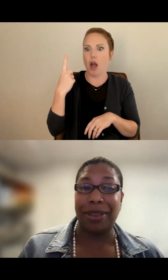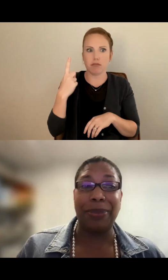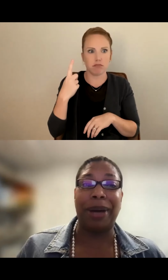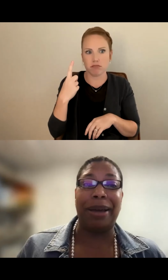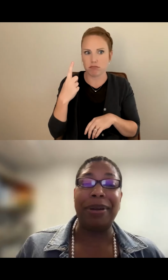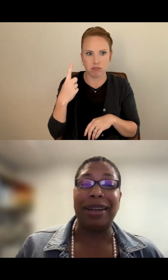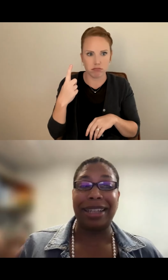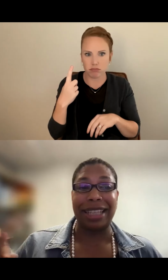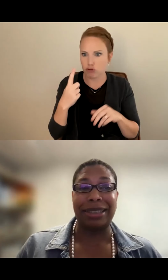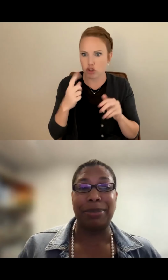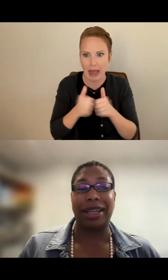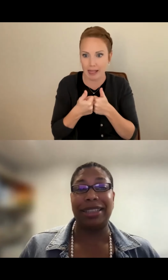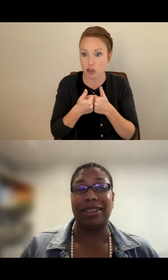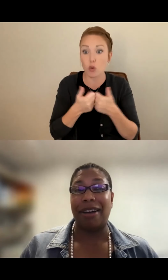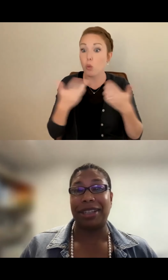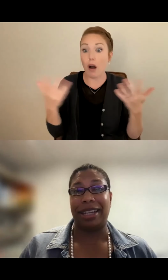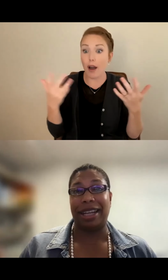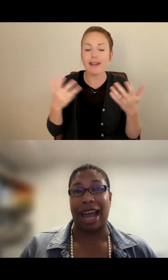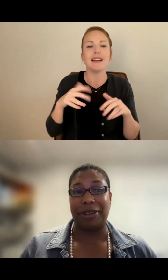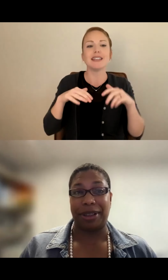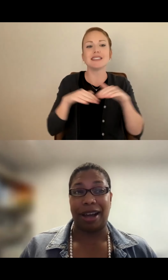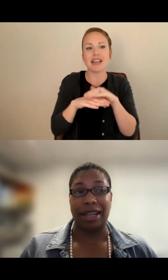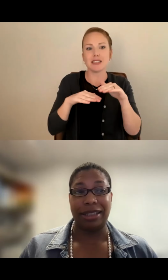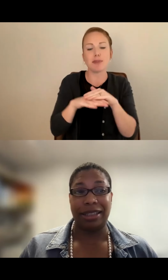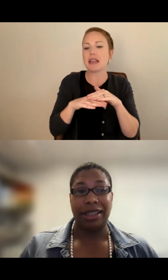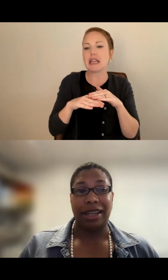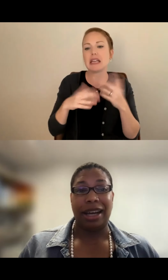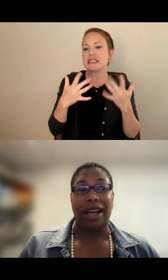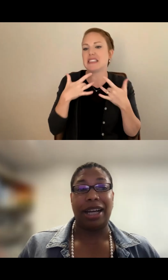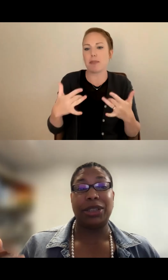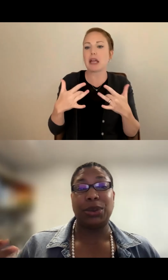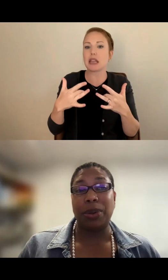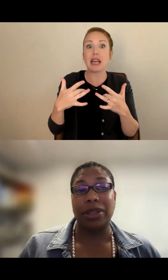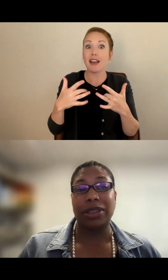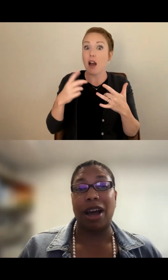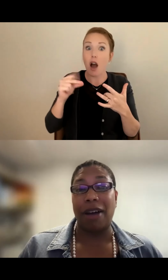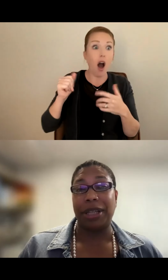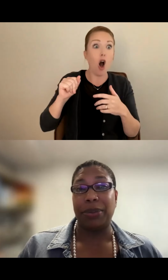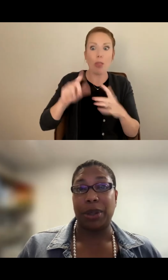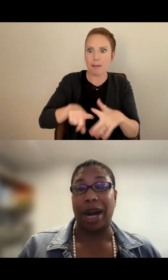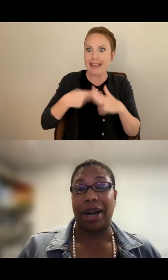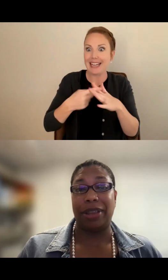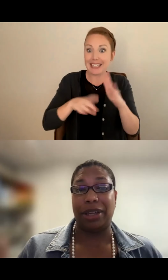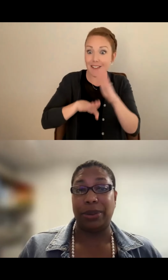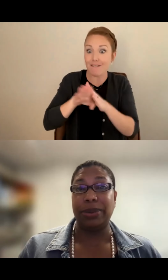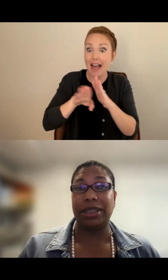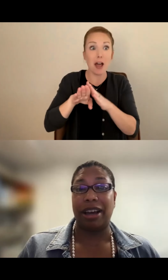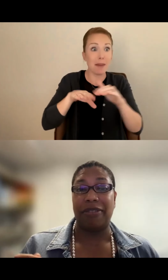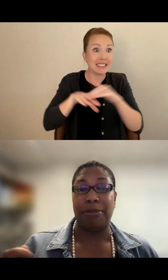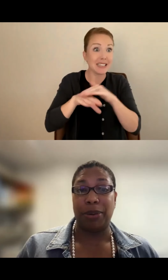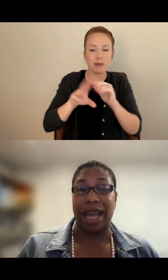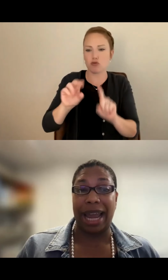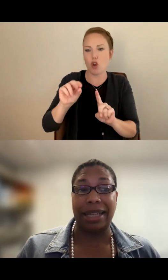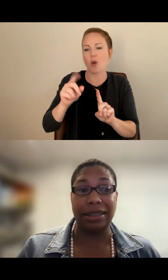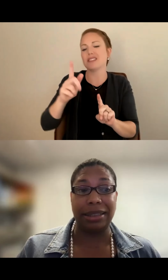on the web, accessibility is often an afterthought. Controllers often required the use of both hands.